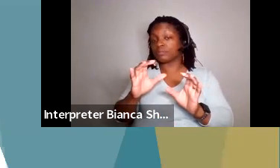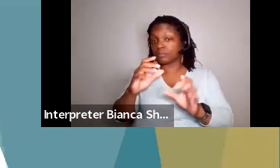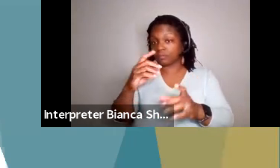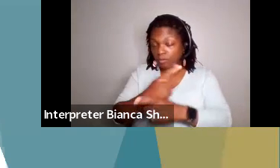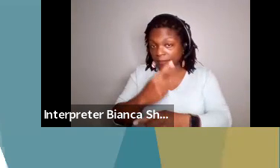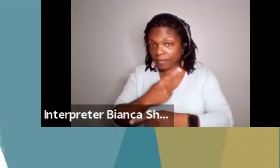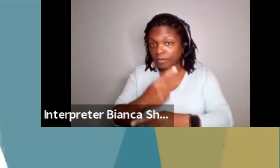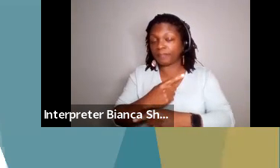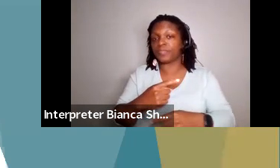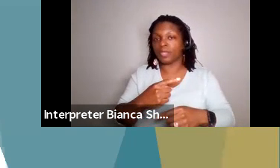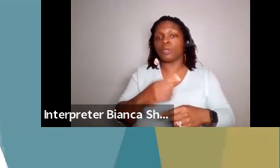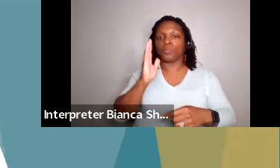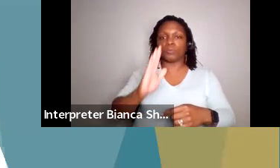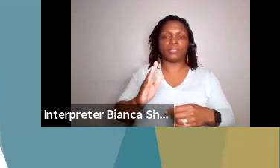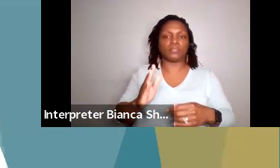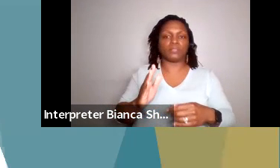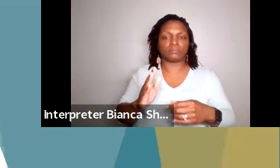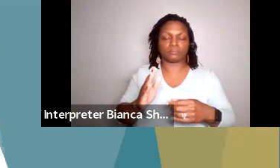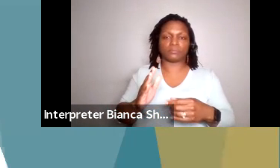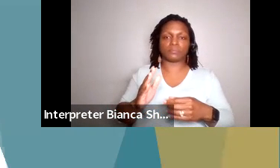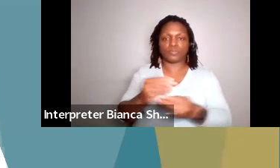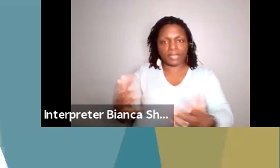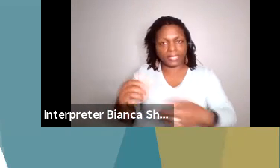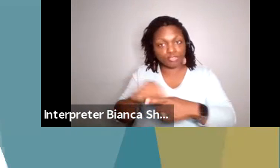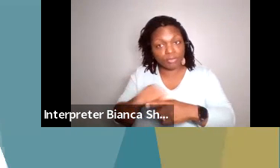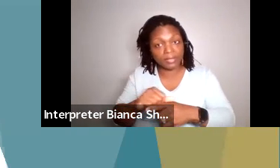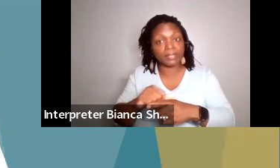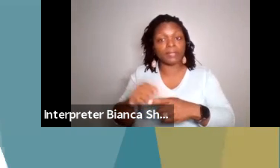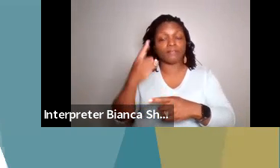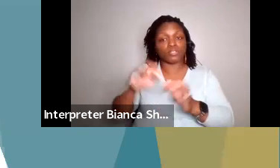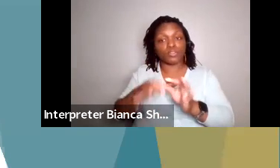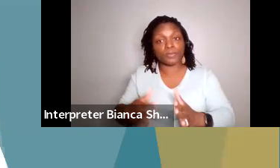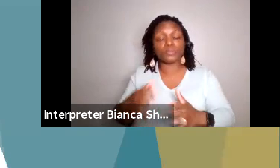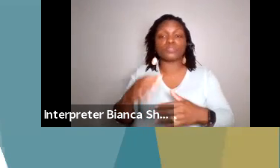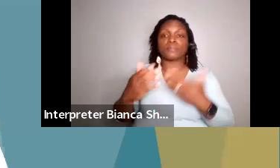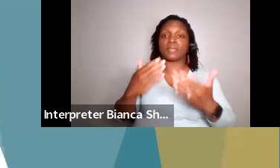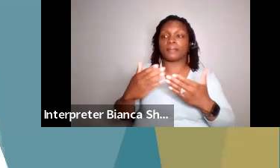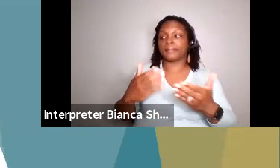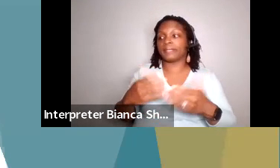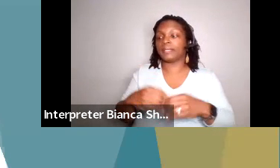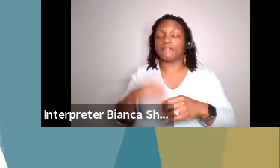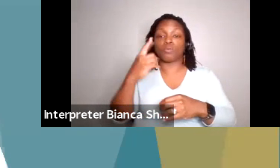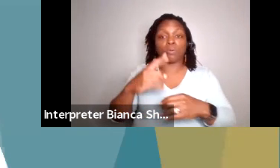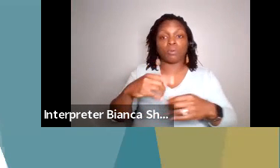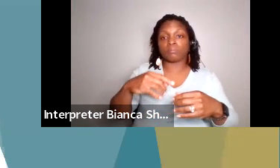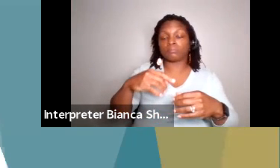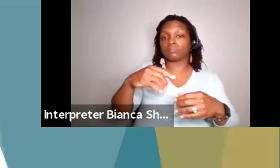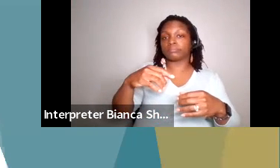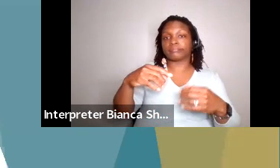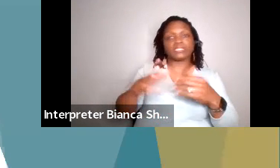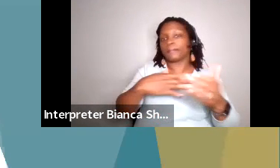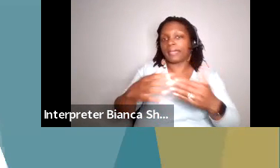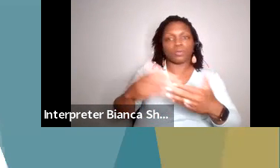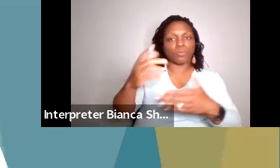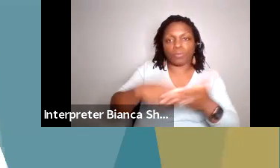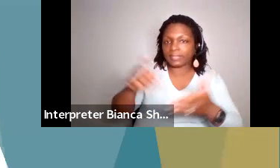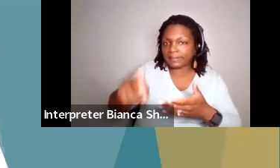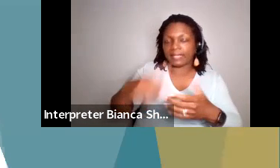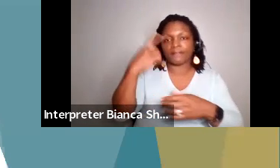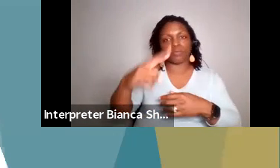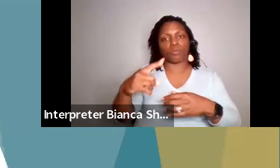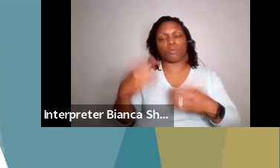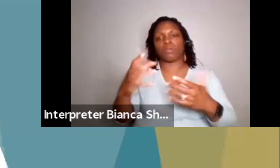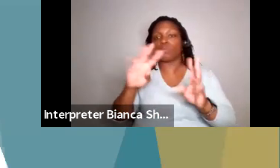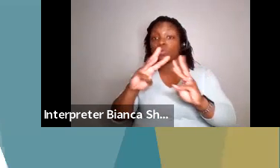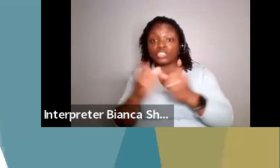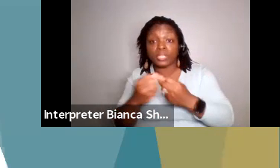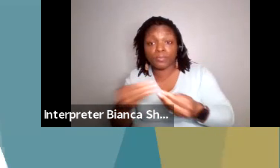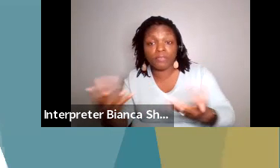Committed to providing training and other support for interpreters, whether that's through higher education opportunities workshops and entering programs etc.